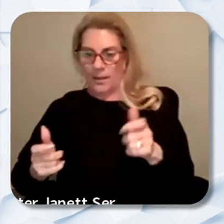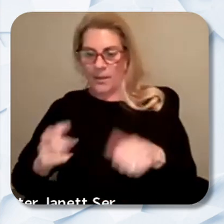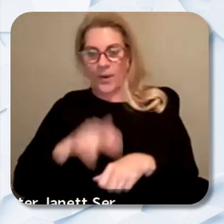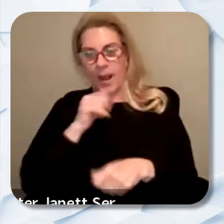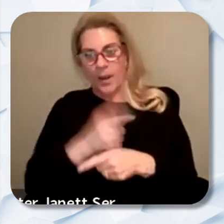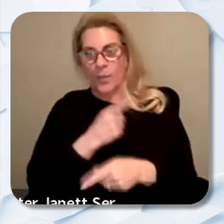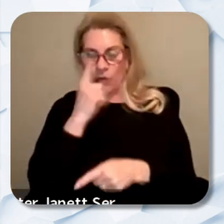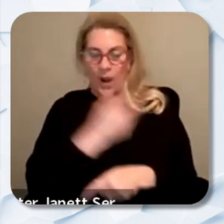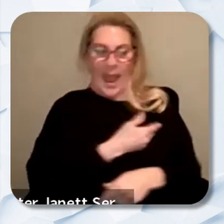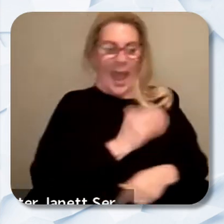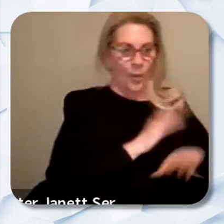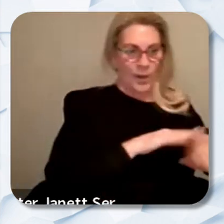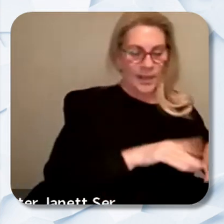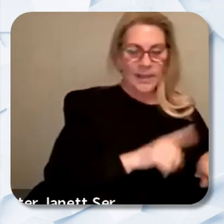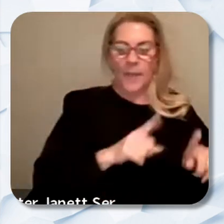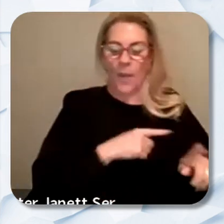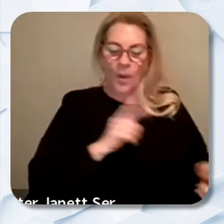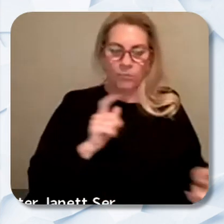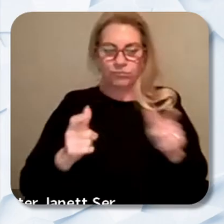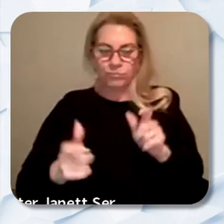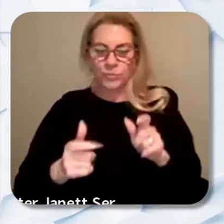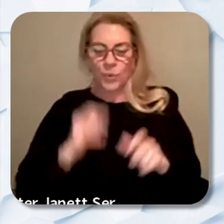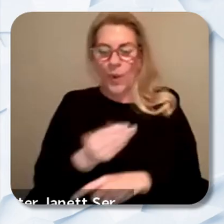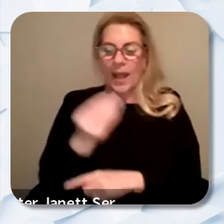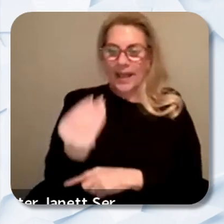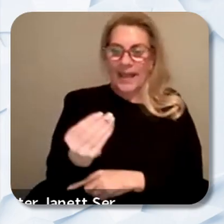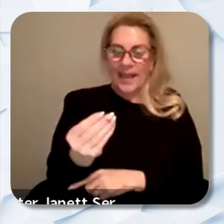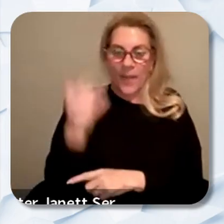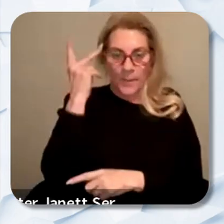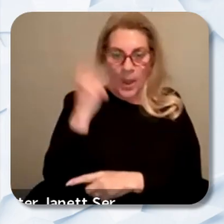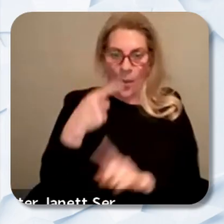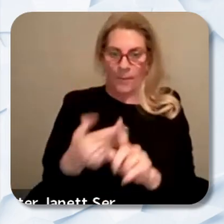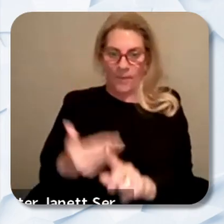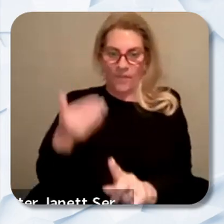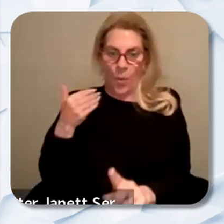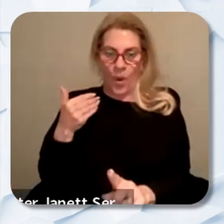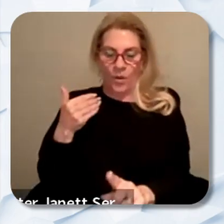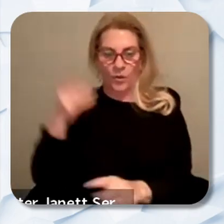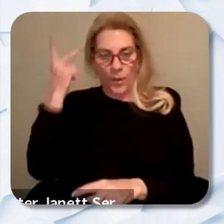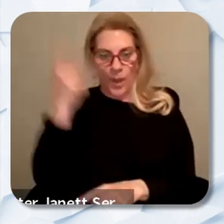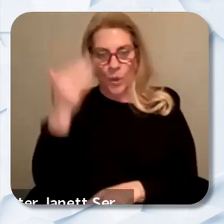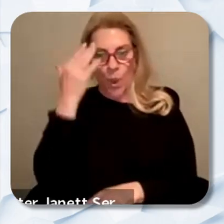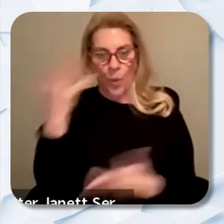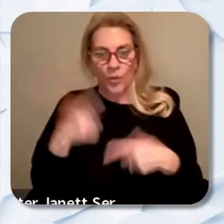for our kiddos. And we'll front load the parents a month ahead of time. So right now we're on trees